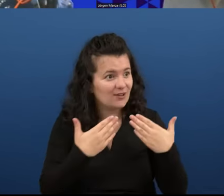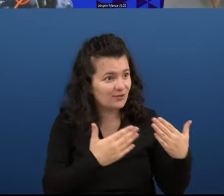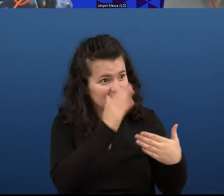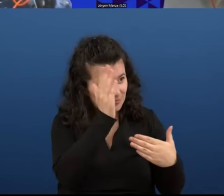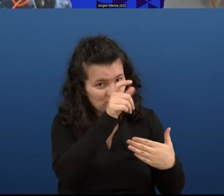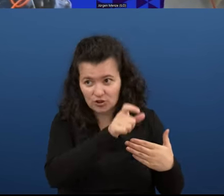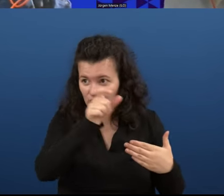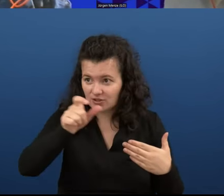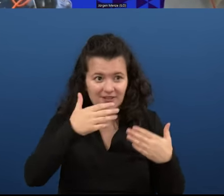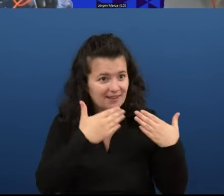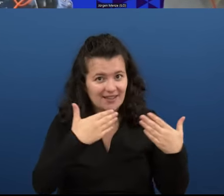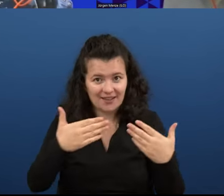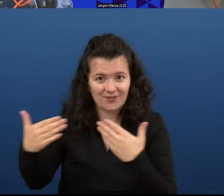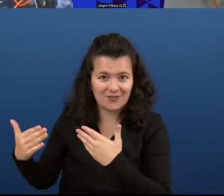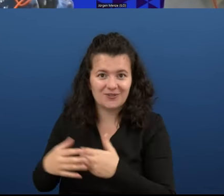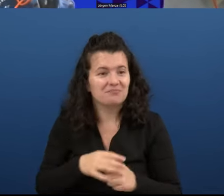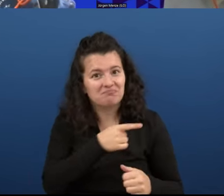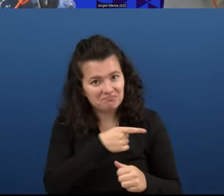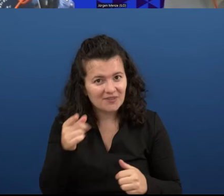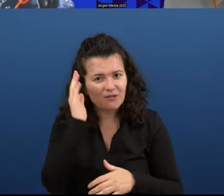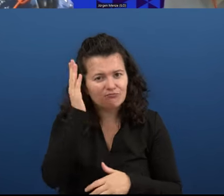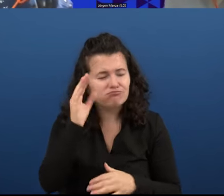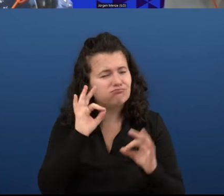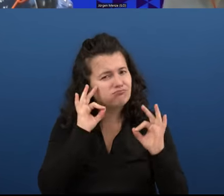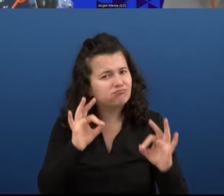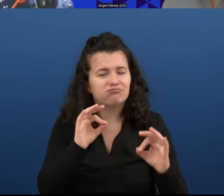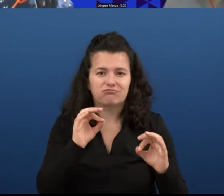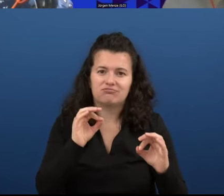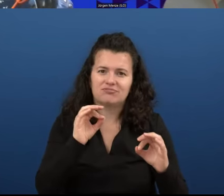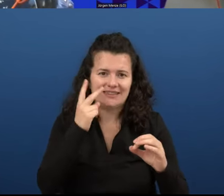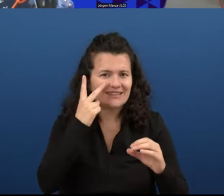their insight for presentations for sharing their views and insights.